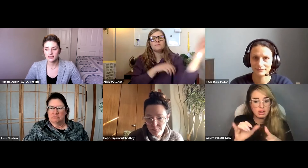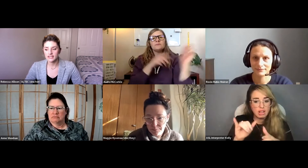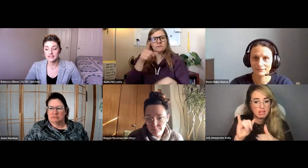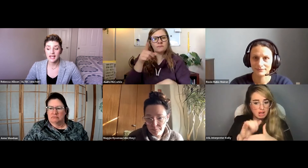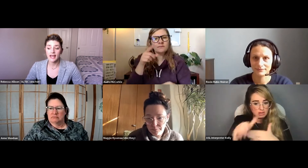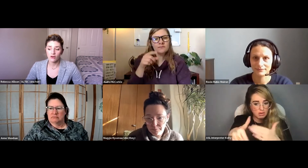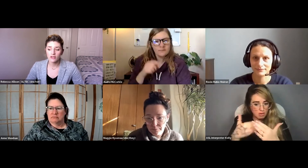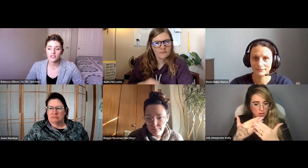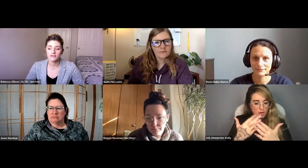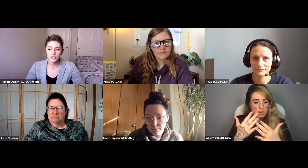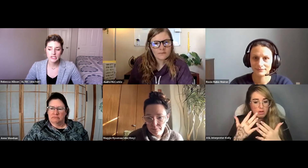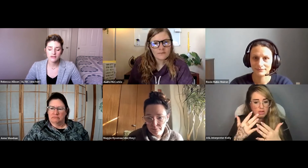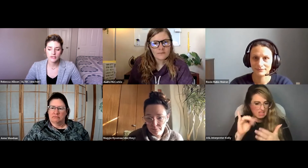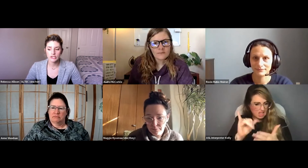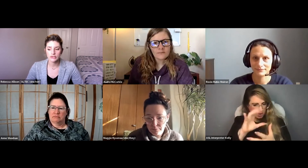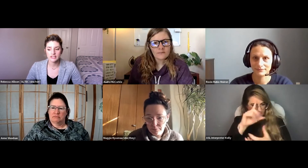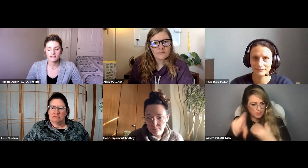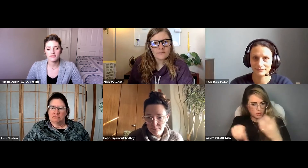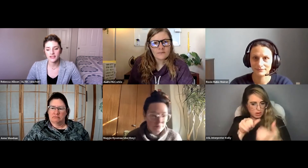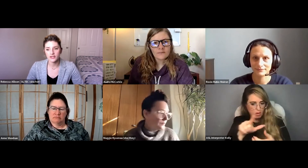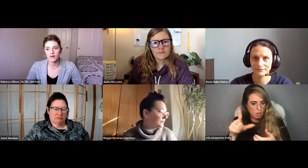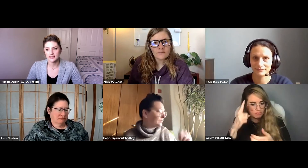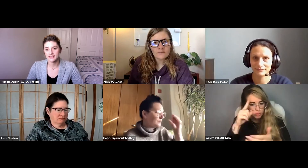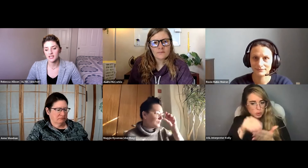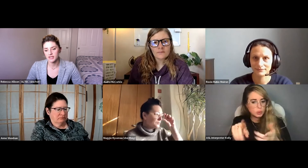is it at all confusing for students to find the right assignment?"